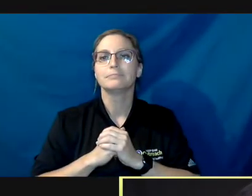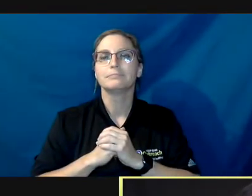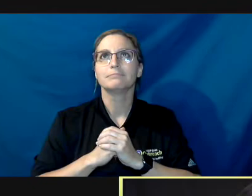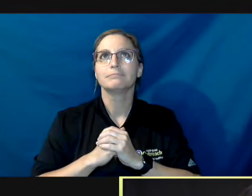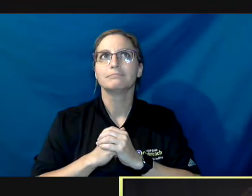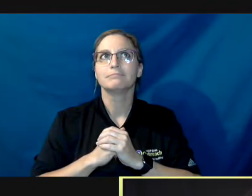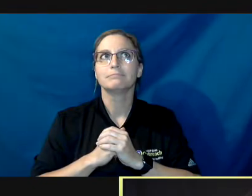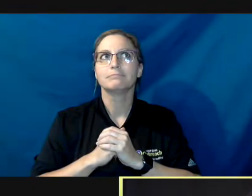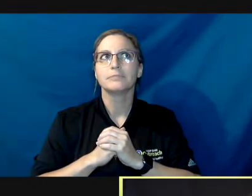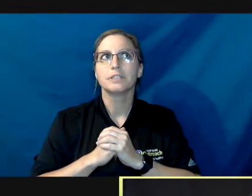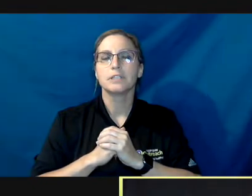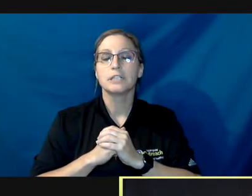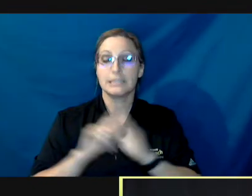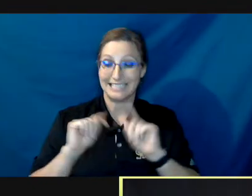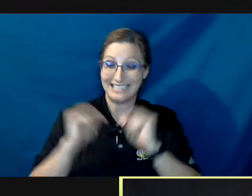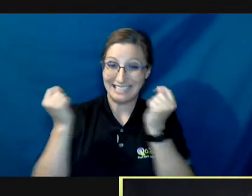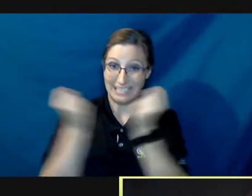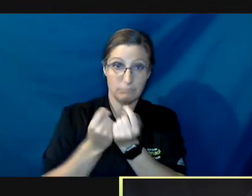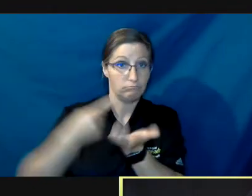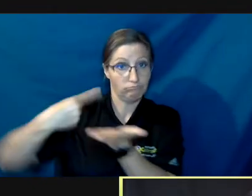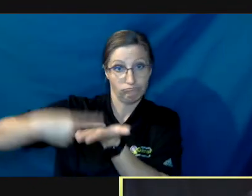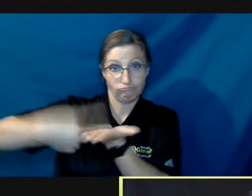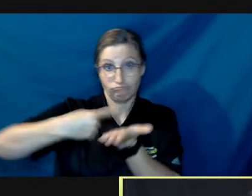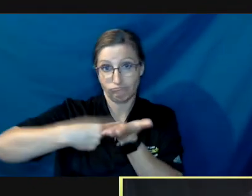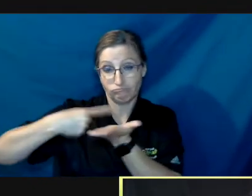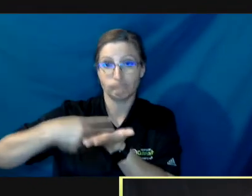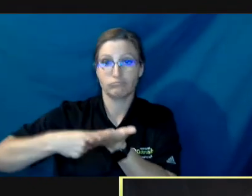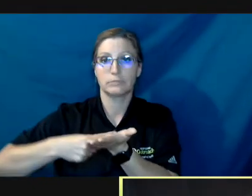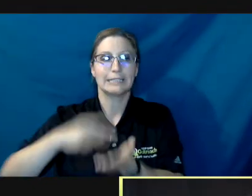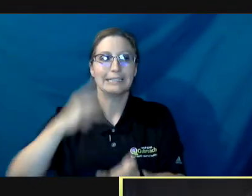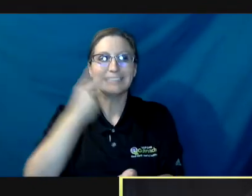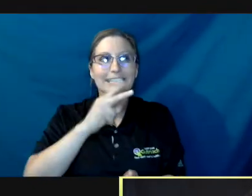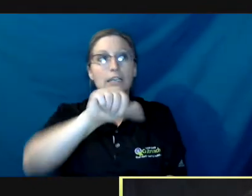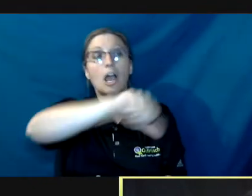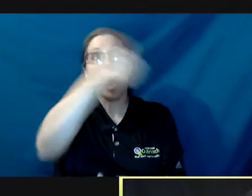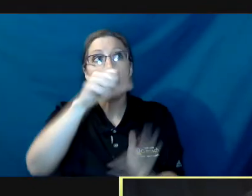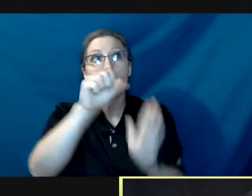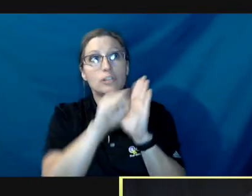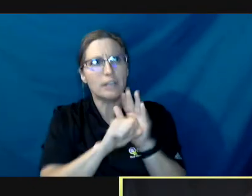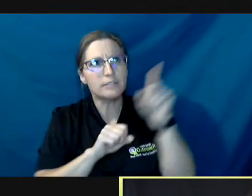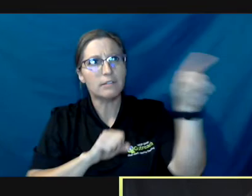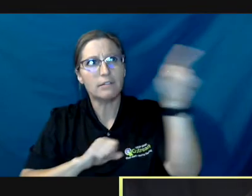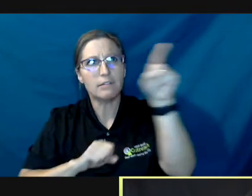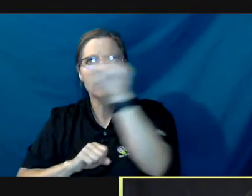After discussing this with the team and looking at documentation from other states as well as